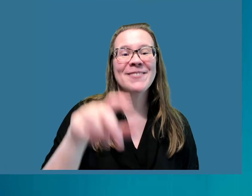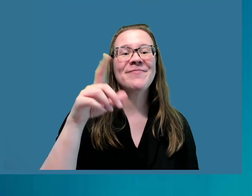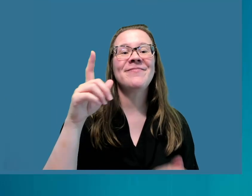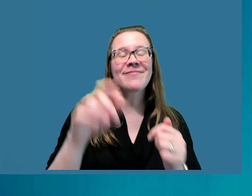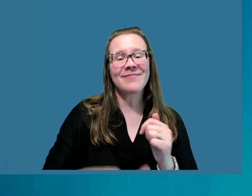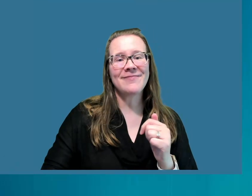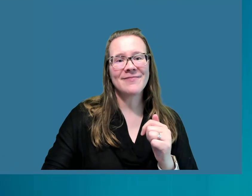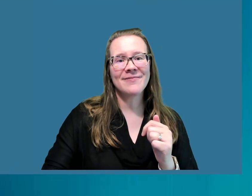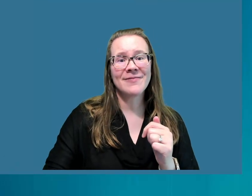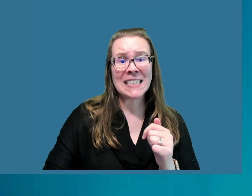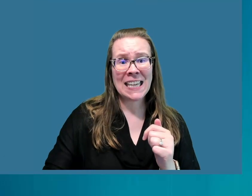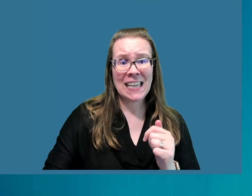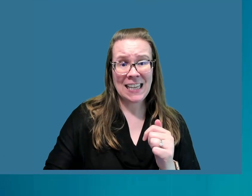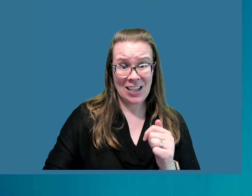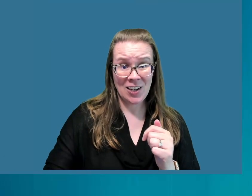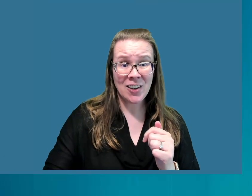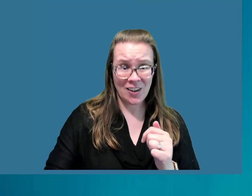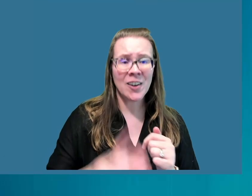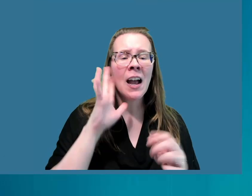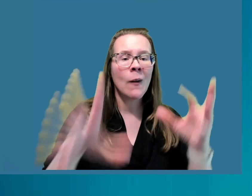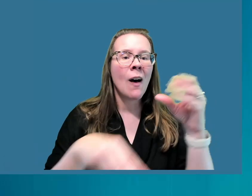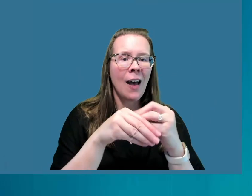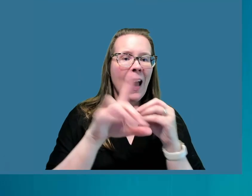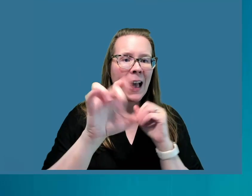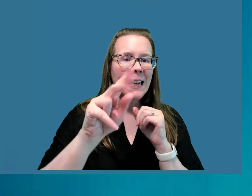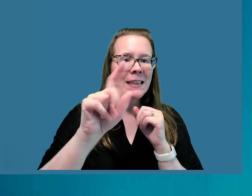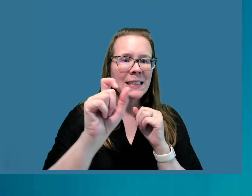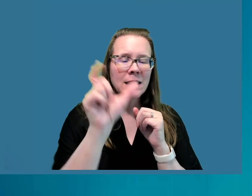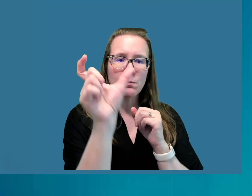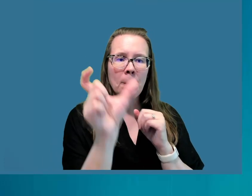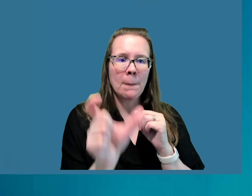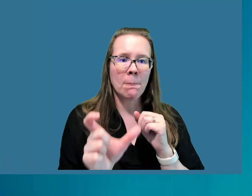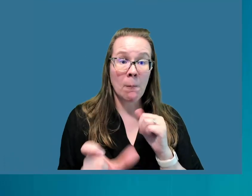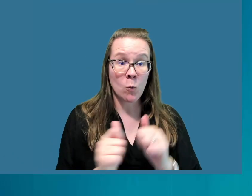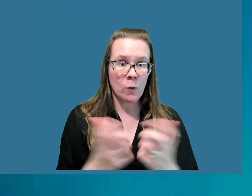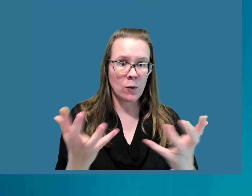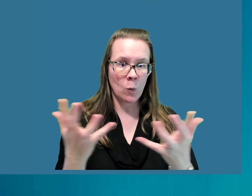And at this point, um, I just put several links in for cookie cutters that I used, um,